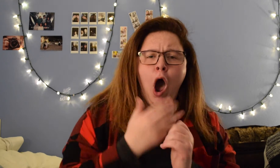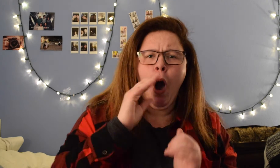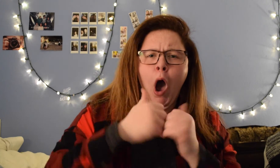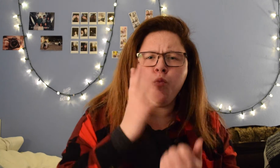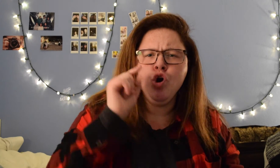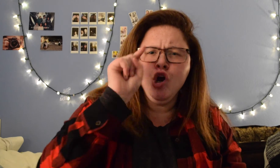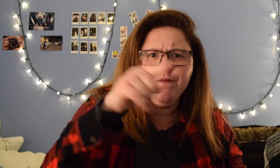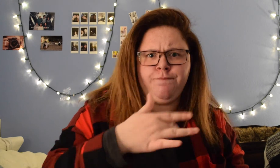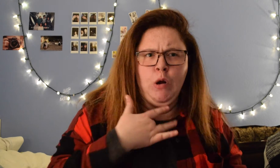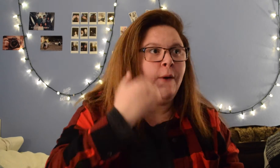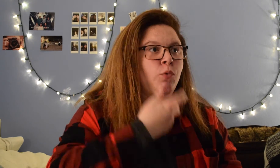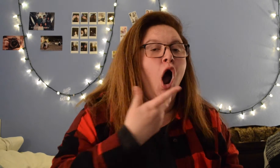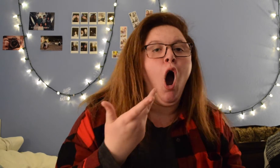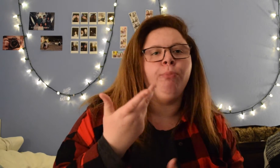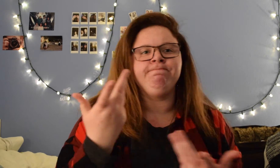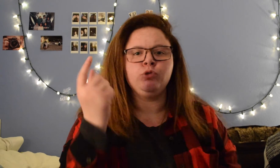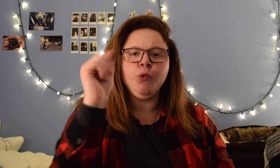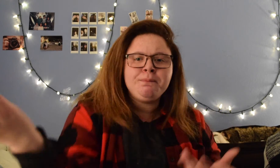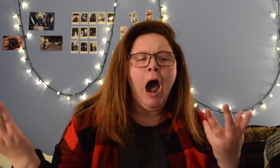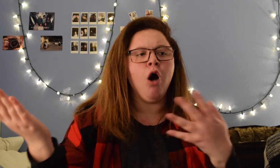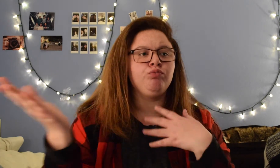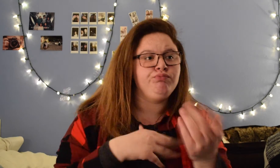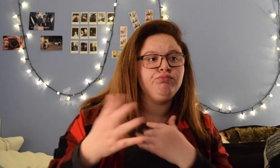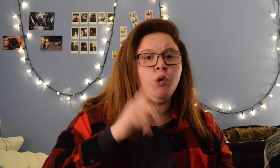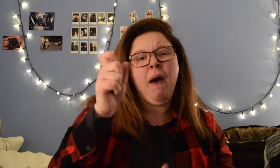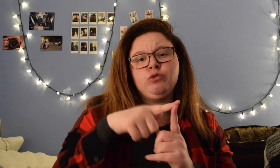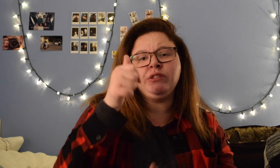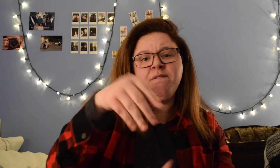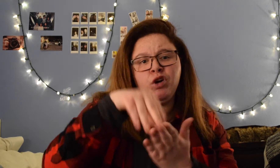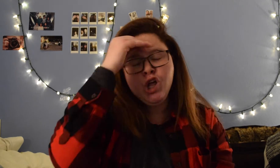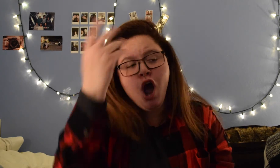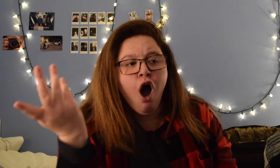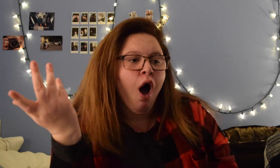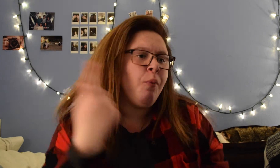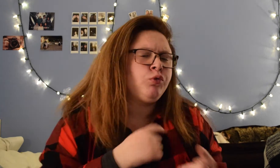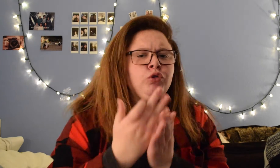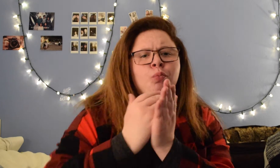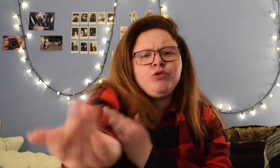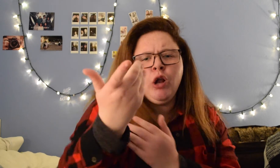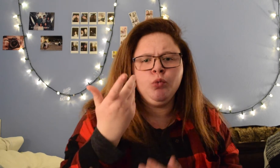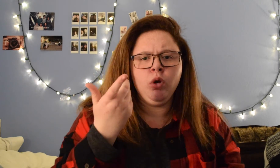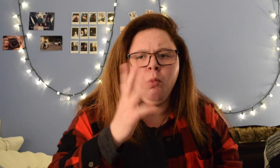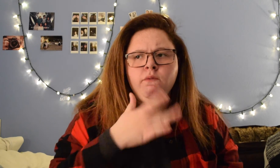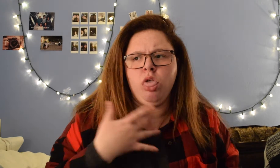How would you feel if we told you too bad suck it up exclude you and you would have to learn by yourself